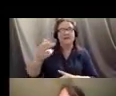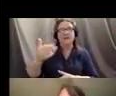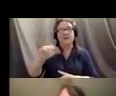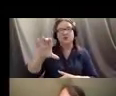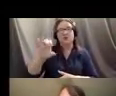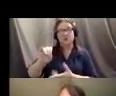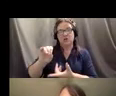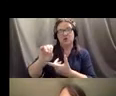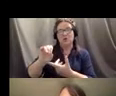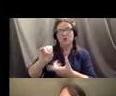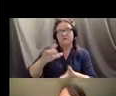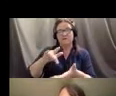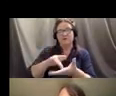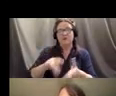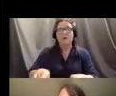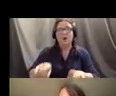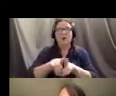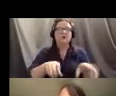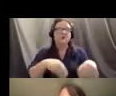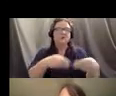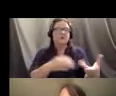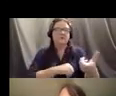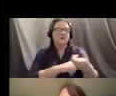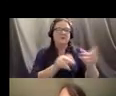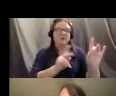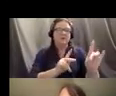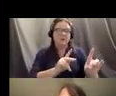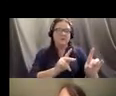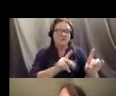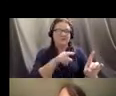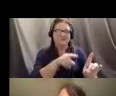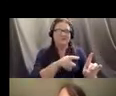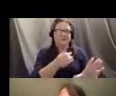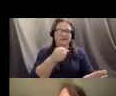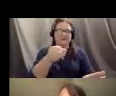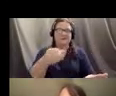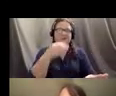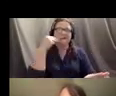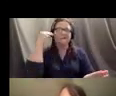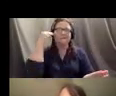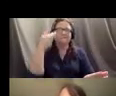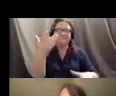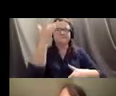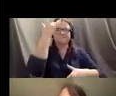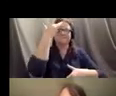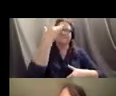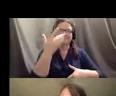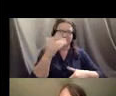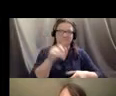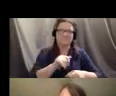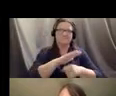a lot of support for people when they were needing to be at home and whole range of other